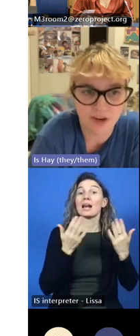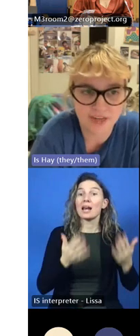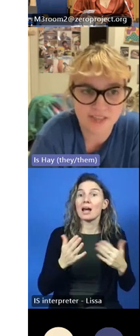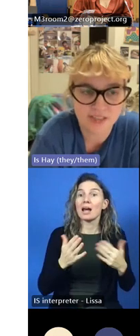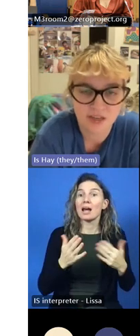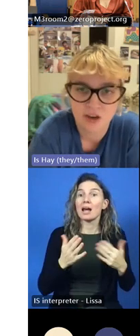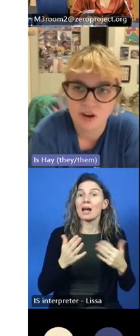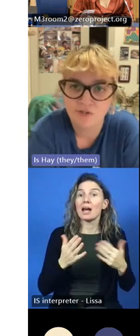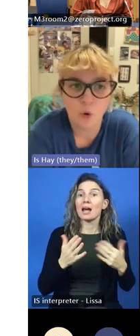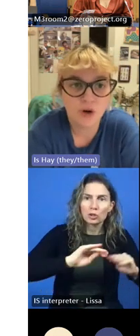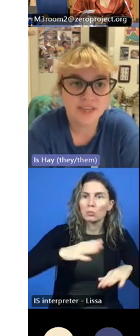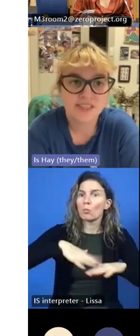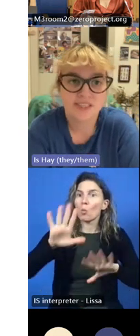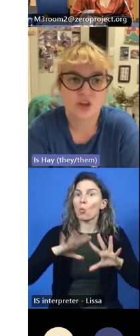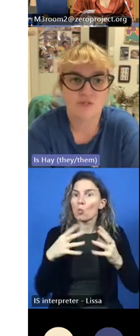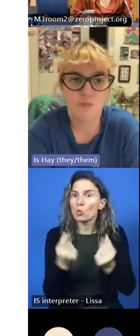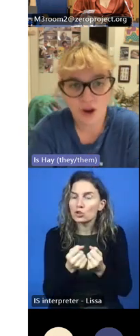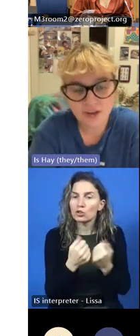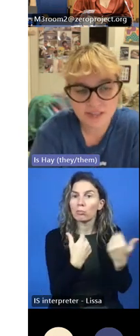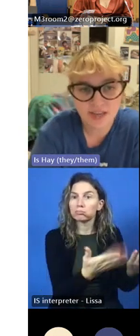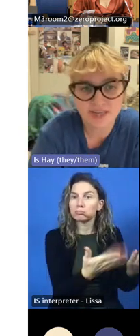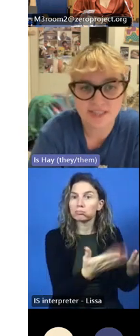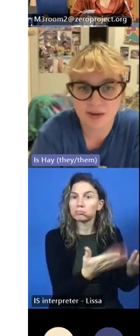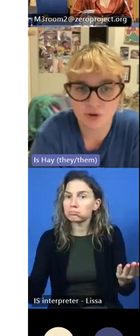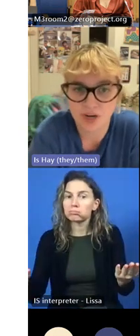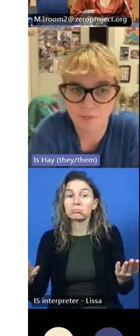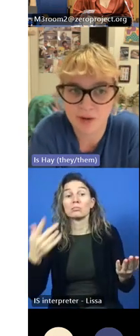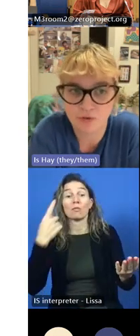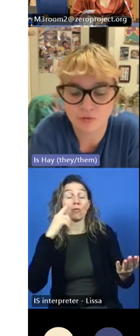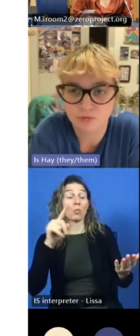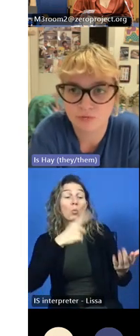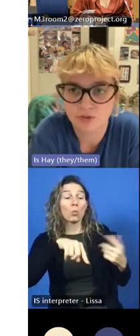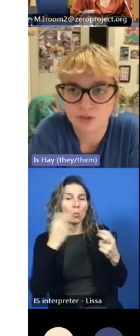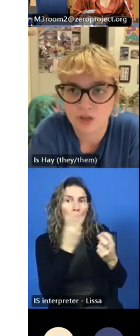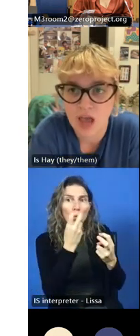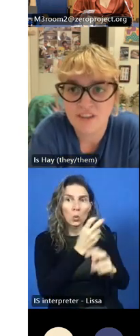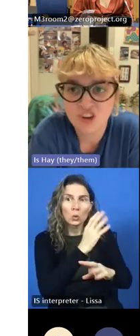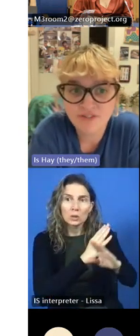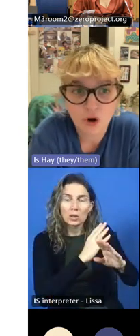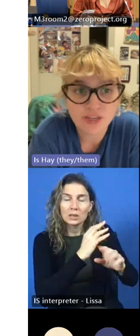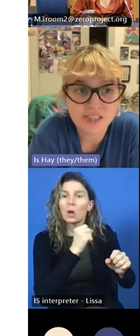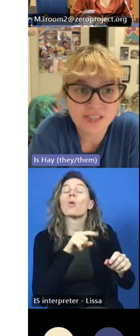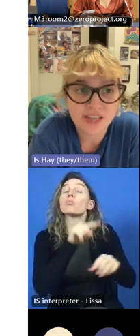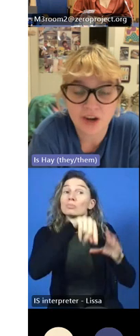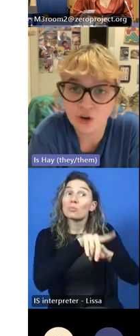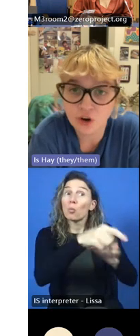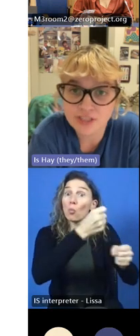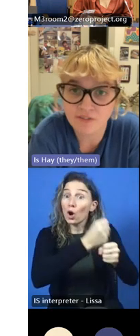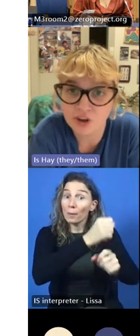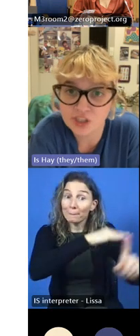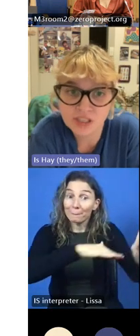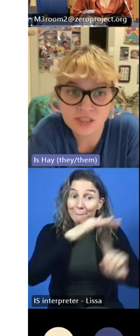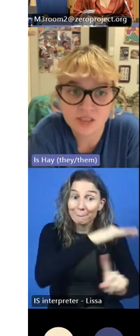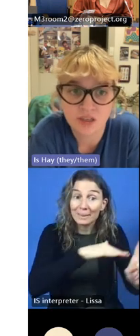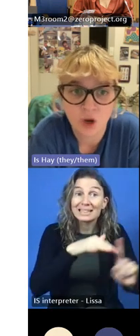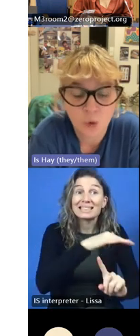offerings for audiences of workers and disabled young people. A few focuses are neurodivergence,